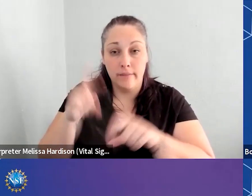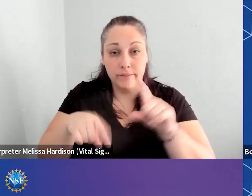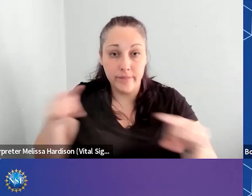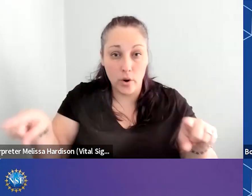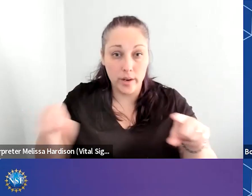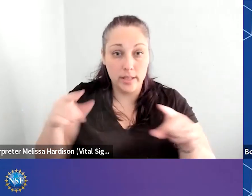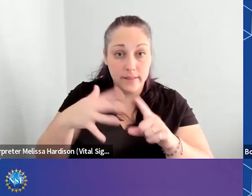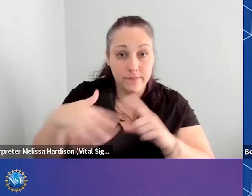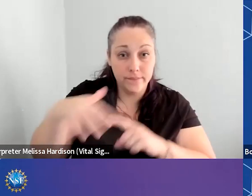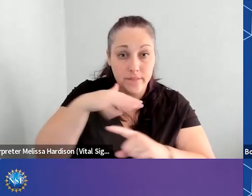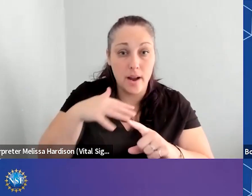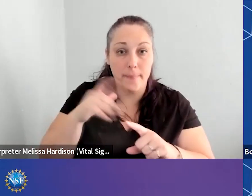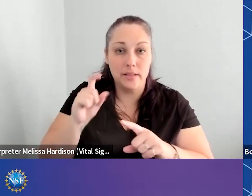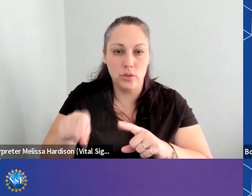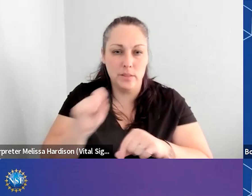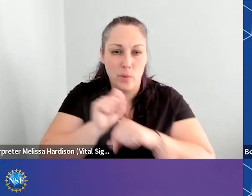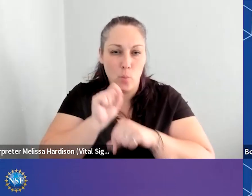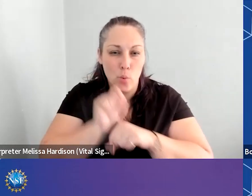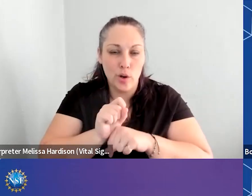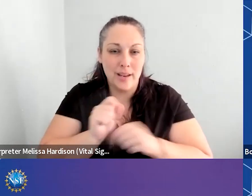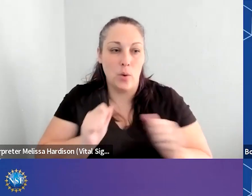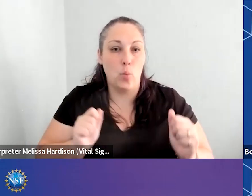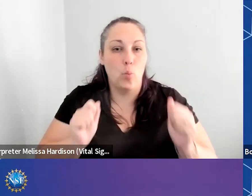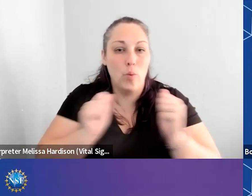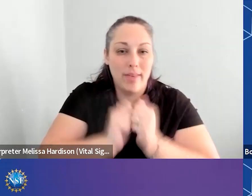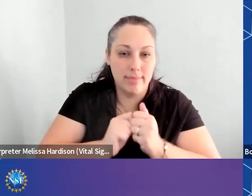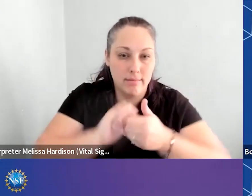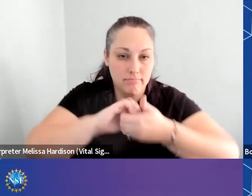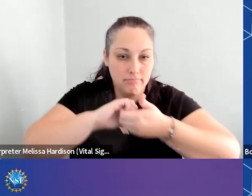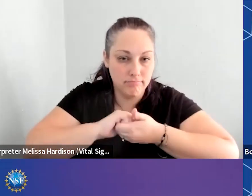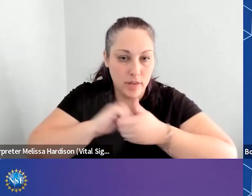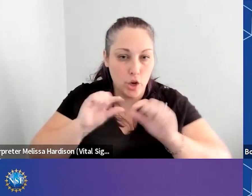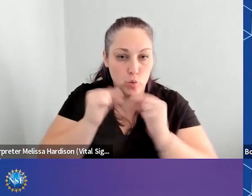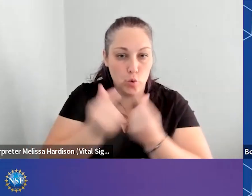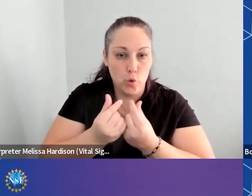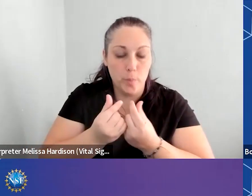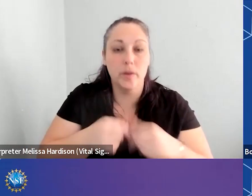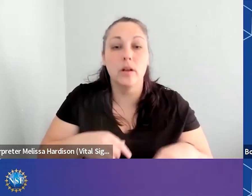not on, a particular group that has experienced systemic barriers